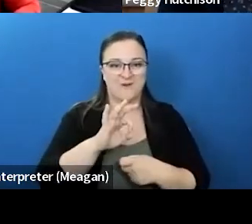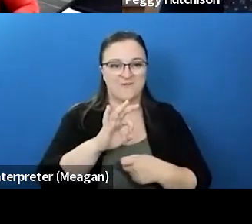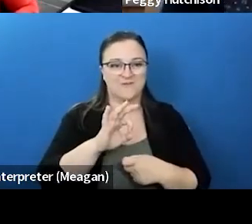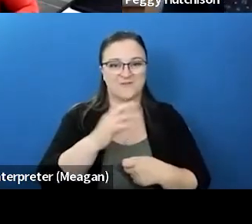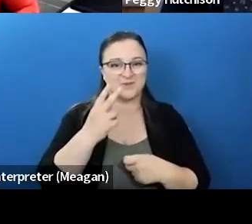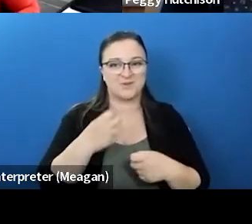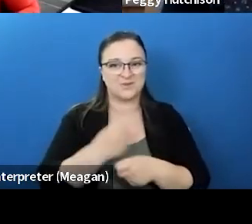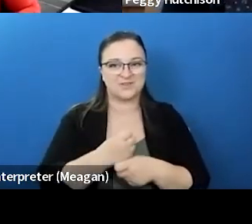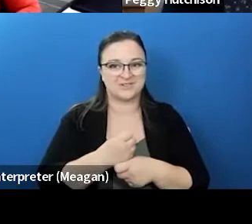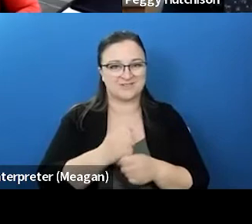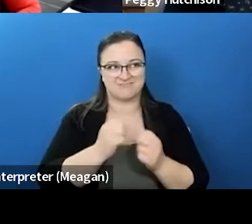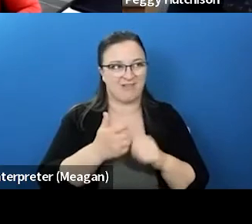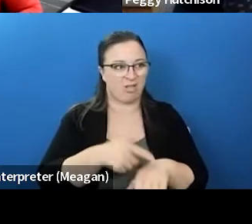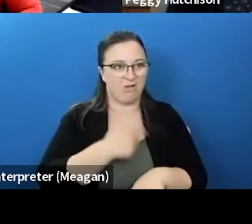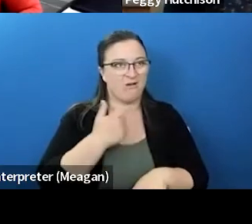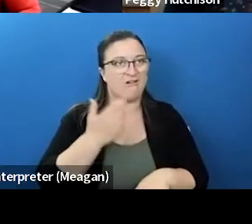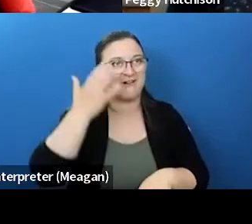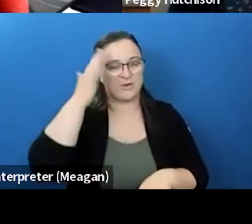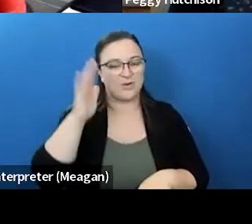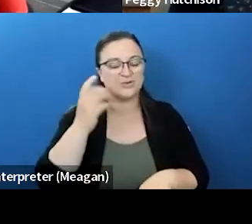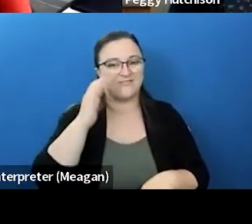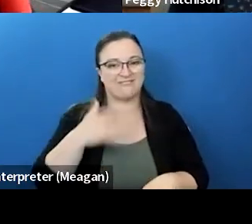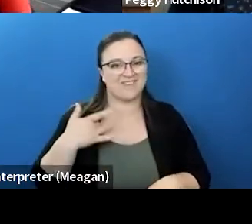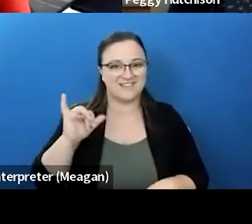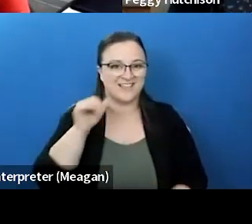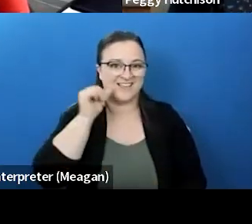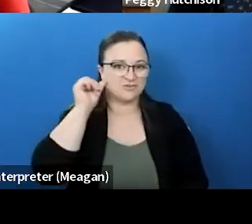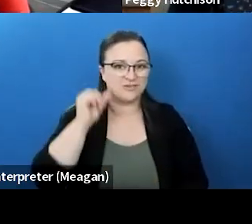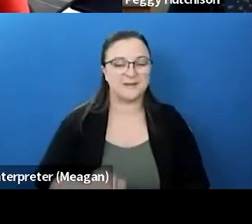long it's been, it just seems like just yesterday, but yeah,